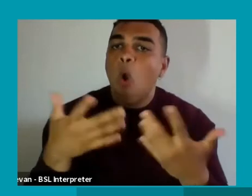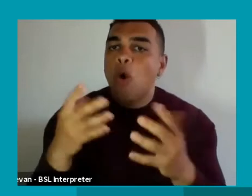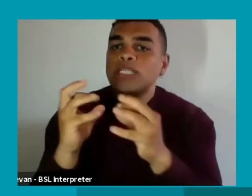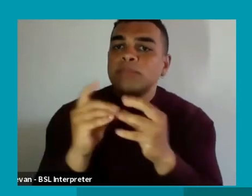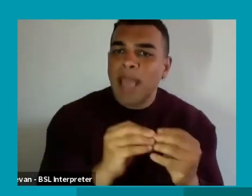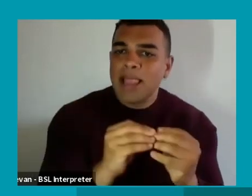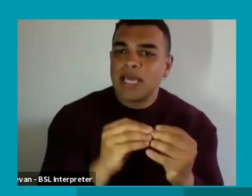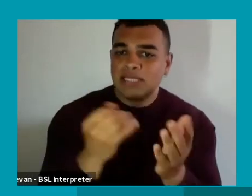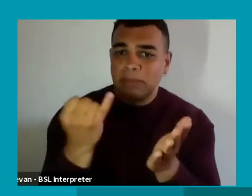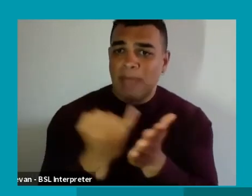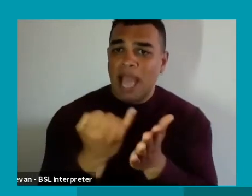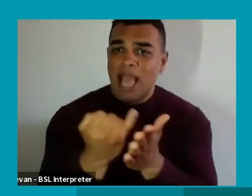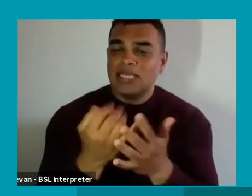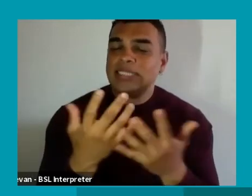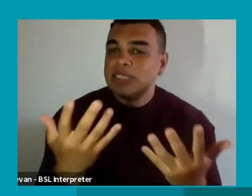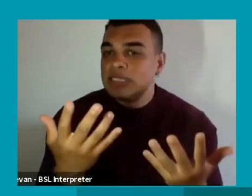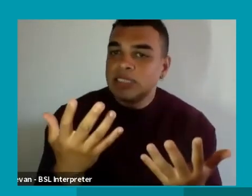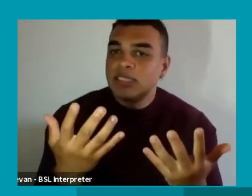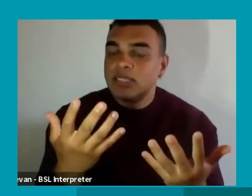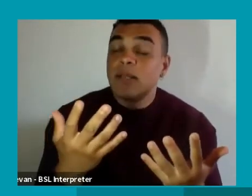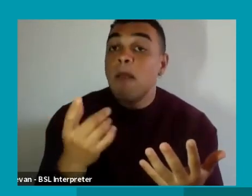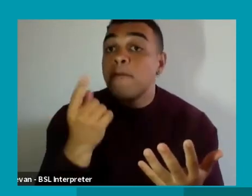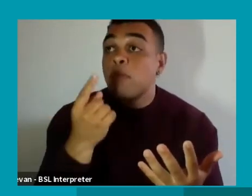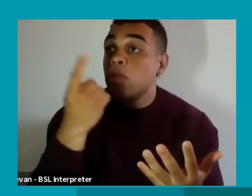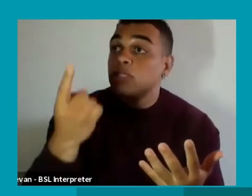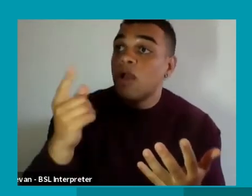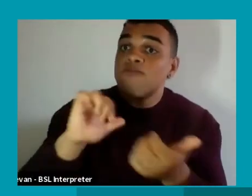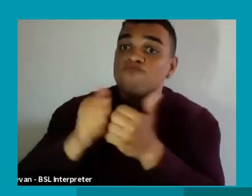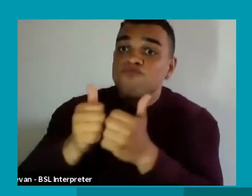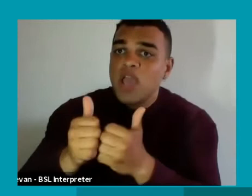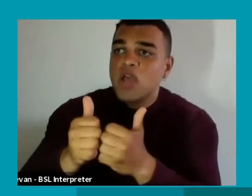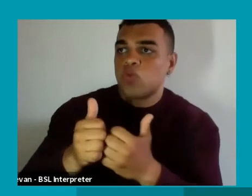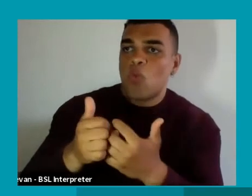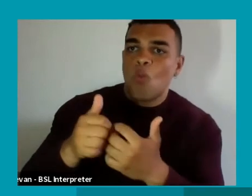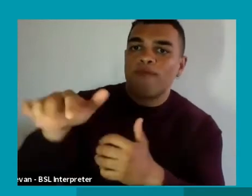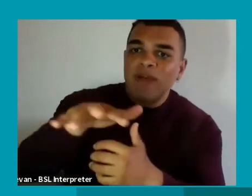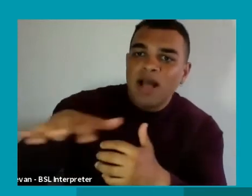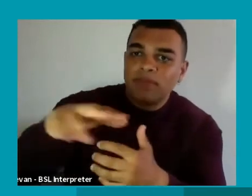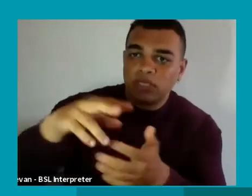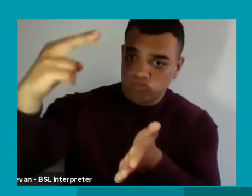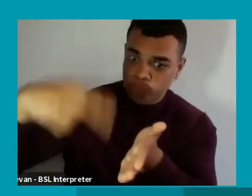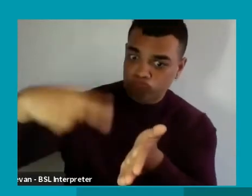Run it through a grammar checker. Ask somebody else to look at it. Sometimes we don't see our own mistakes, even the people who are best with grammar